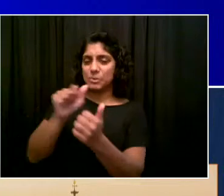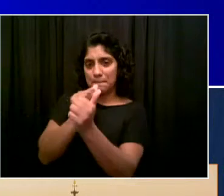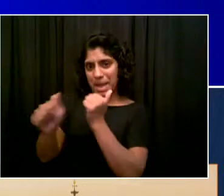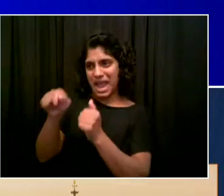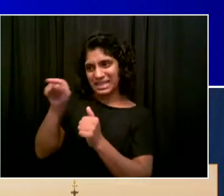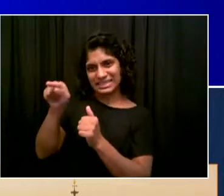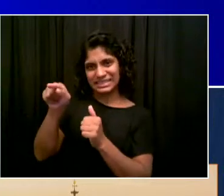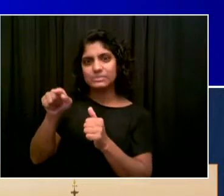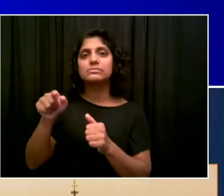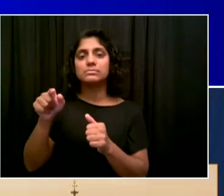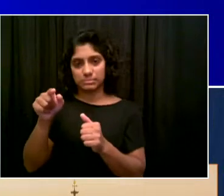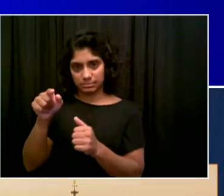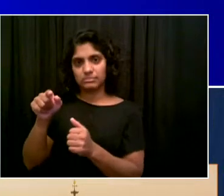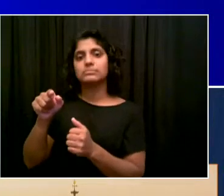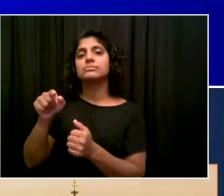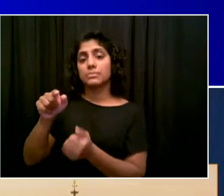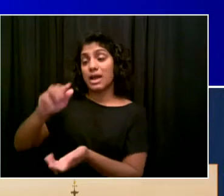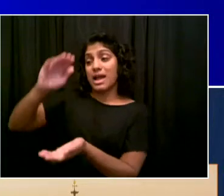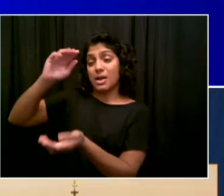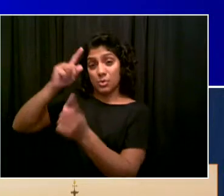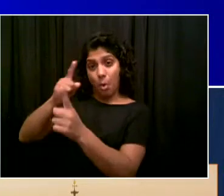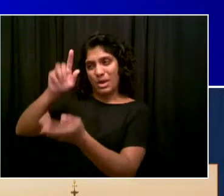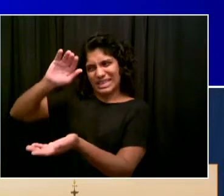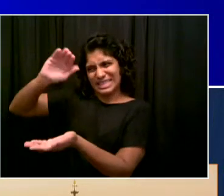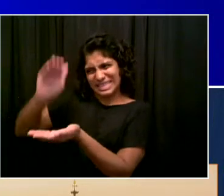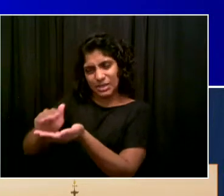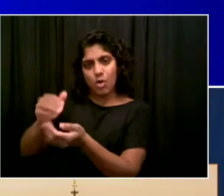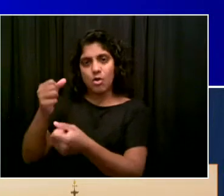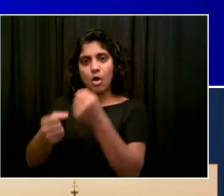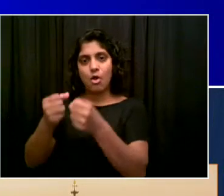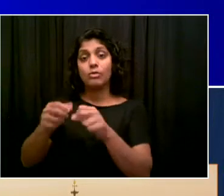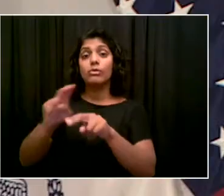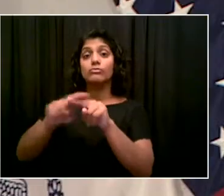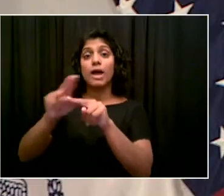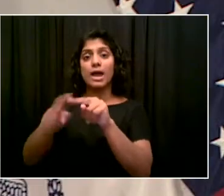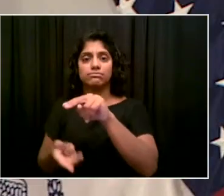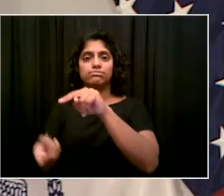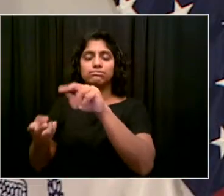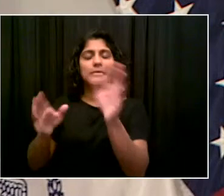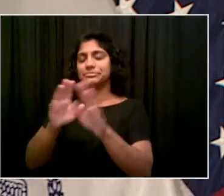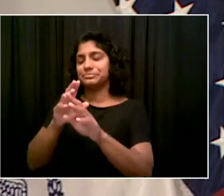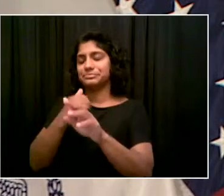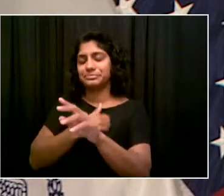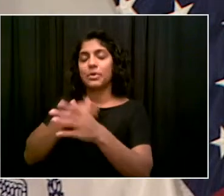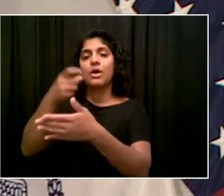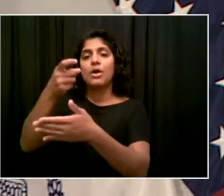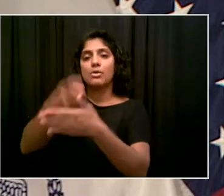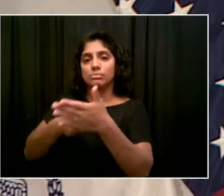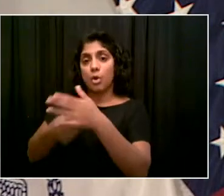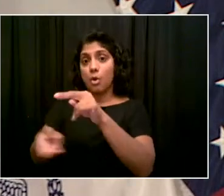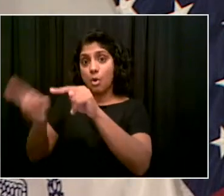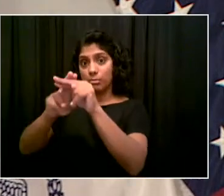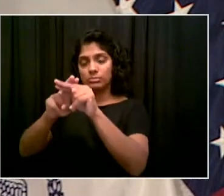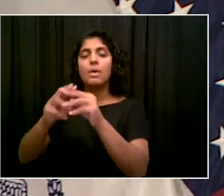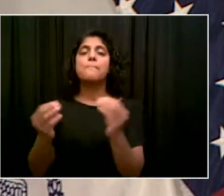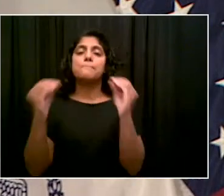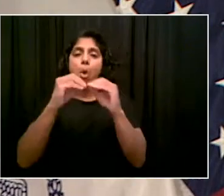AE RCOINMG TINO THE CITYT, HAT IS NOT THAT HARD. THESE OTHER PIECES HAVE TO HAPPEN BUT WE HAVEN'T SEEN THE